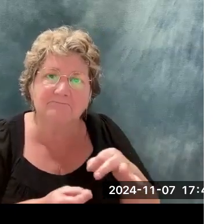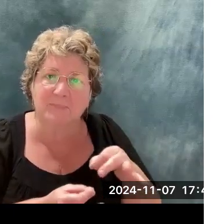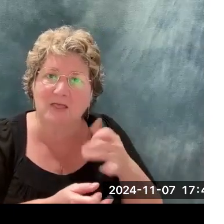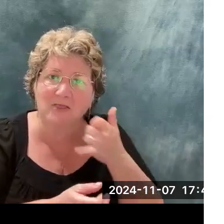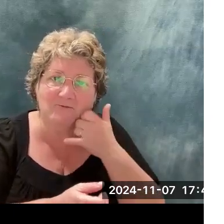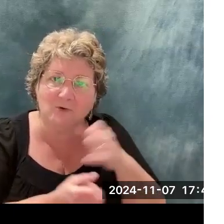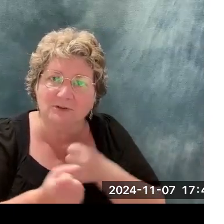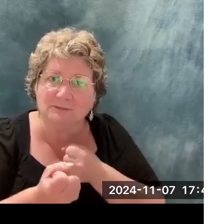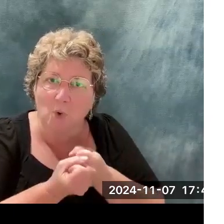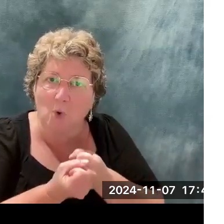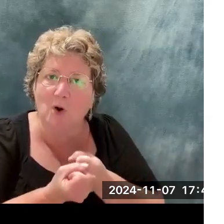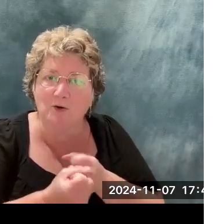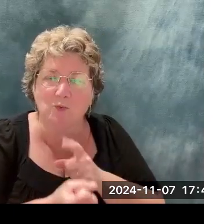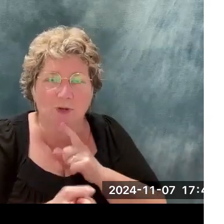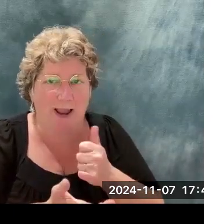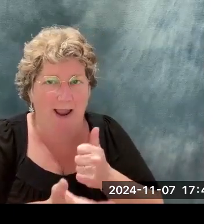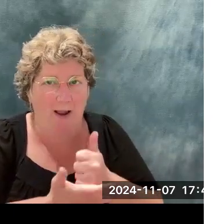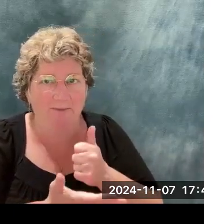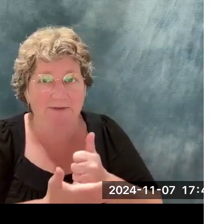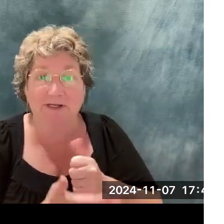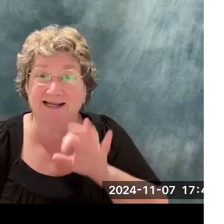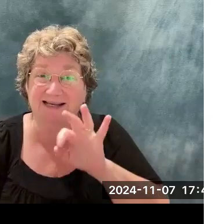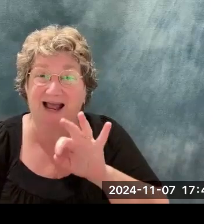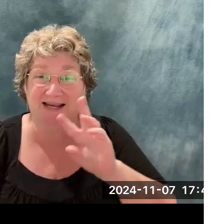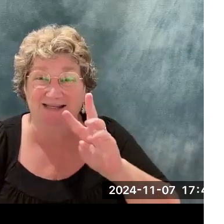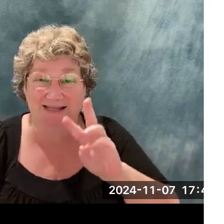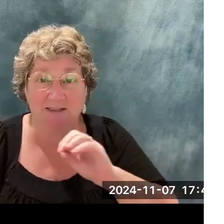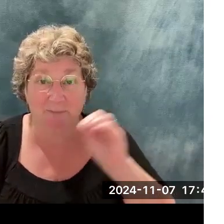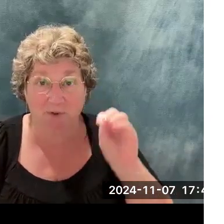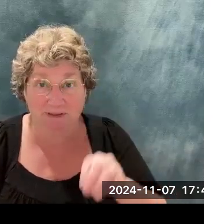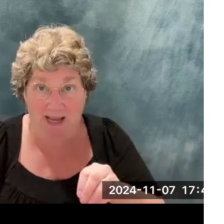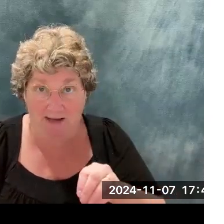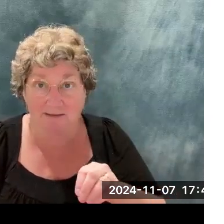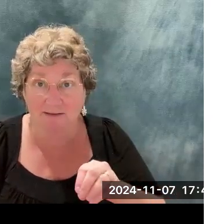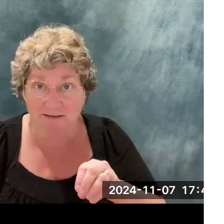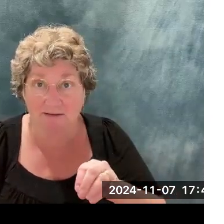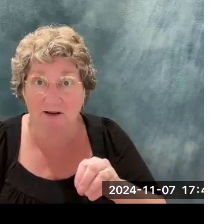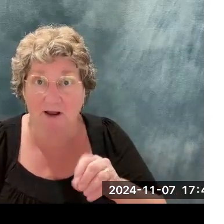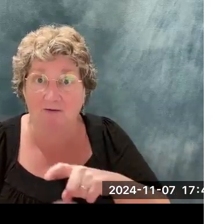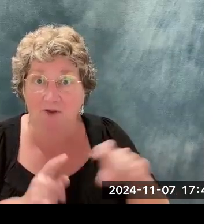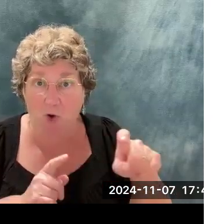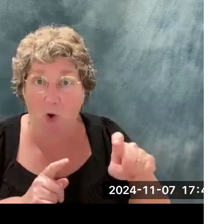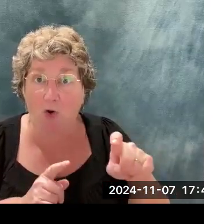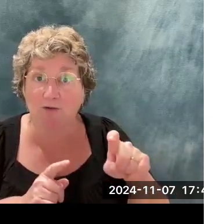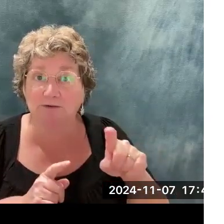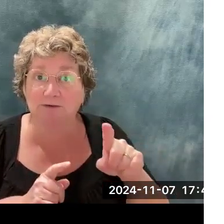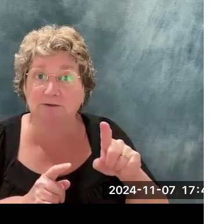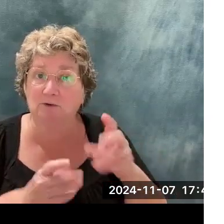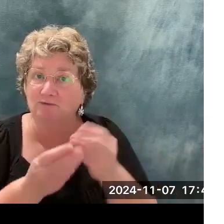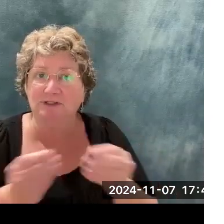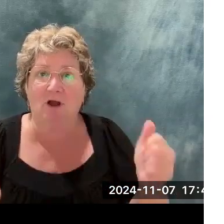In fact, 96% of those calls to the crisis line are resolved telephonically, with about